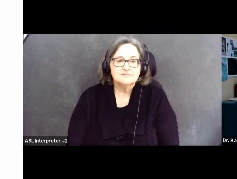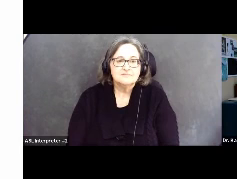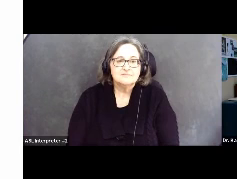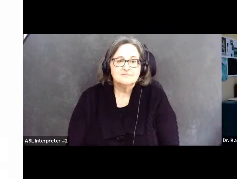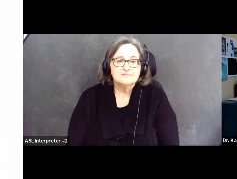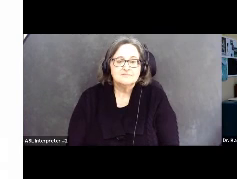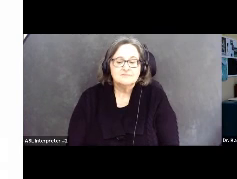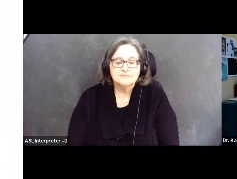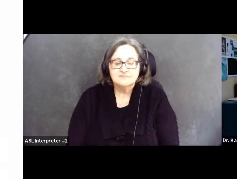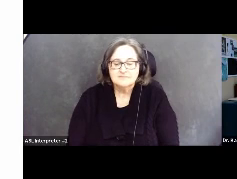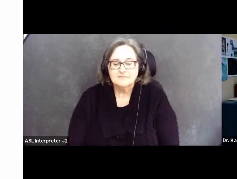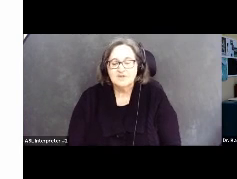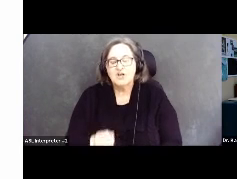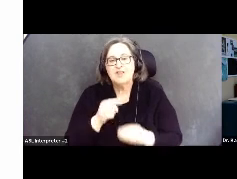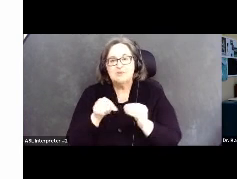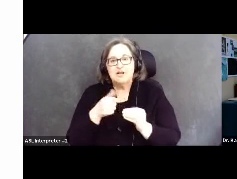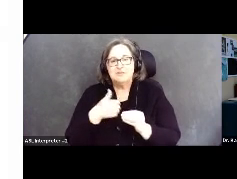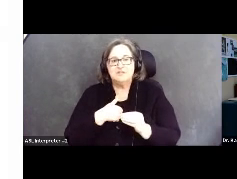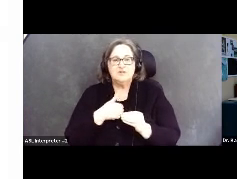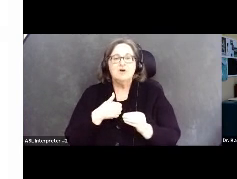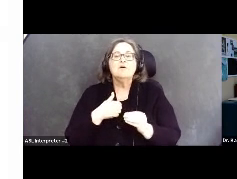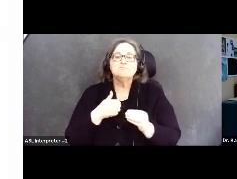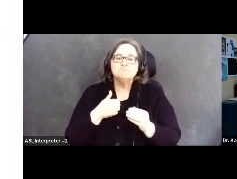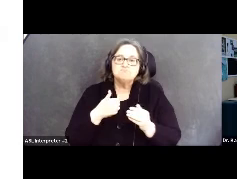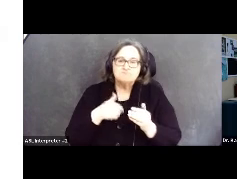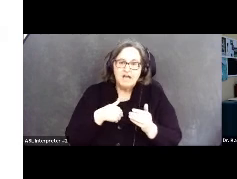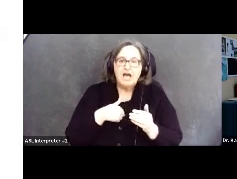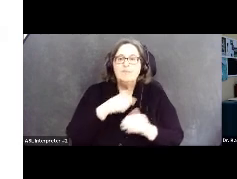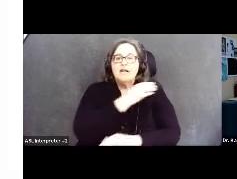So just a little bit about myself. I am both a clinical and school psychologist,